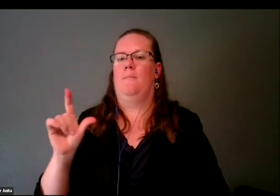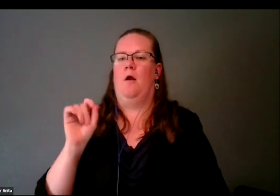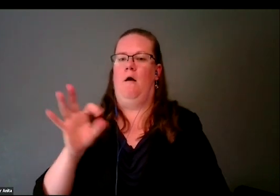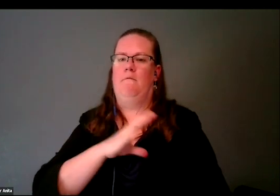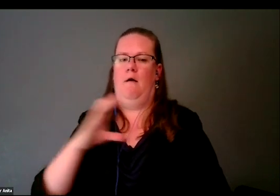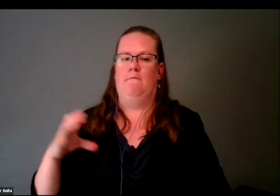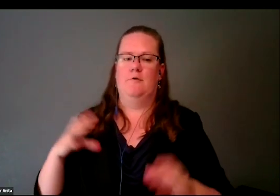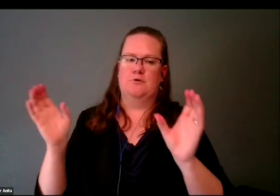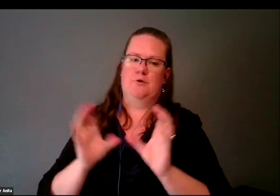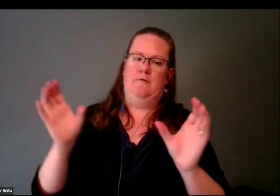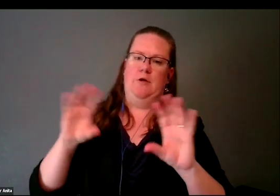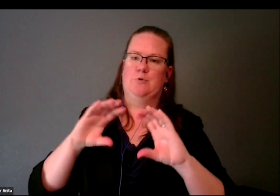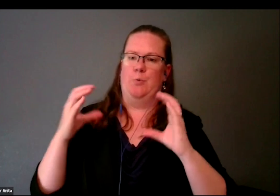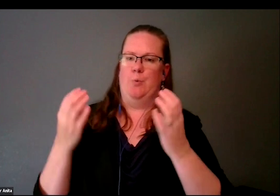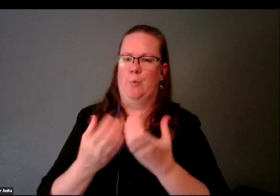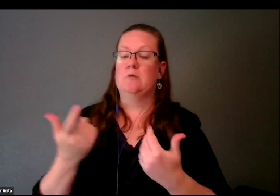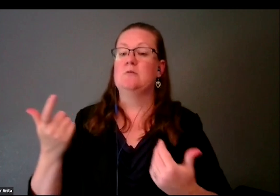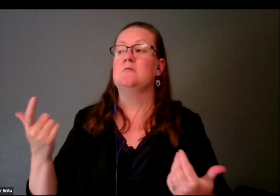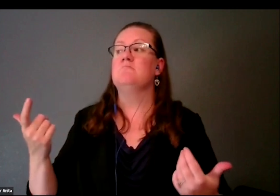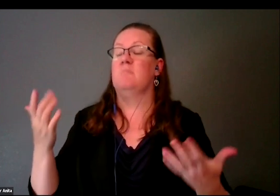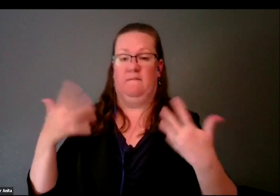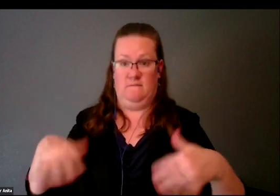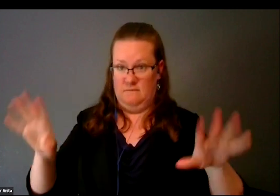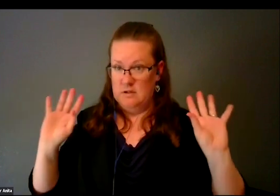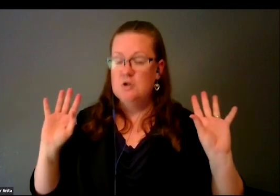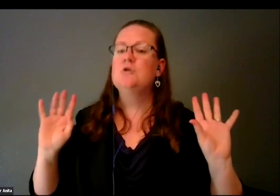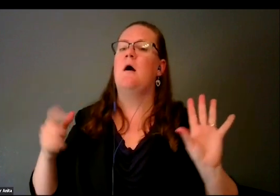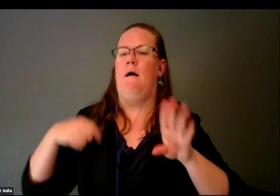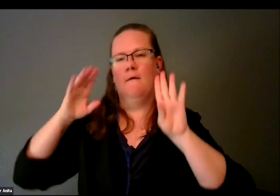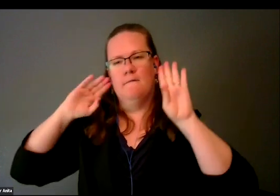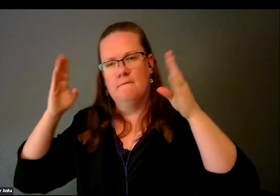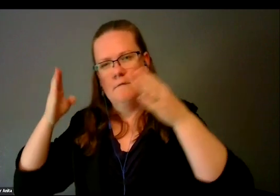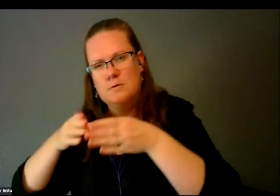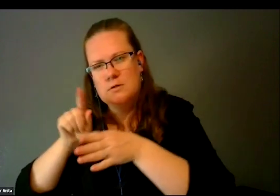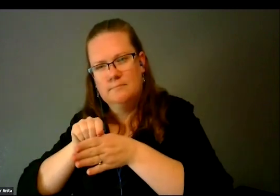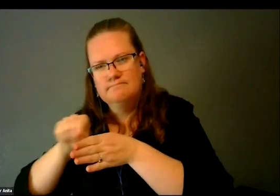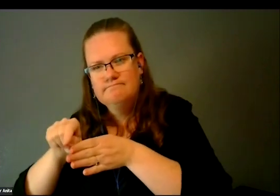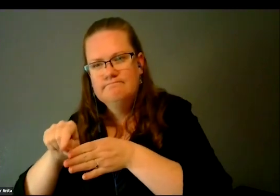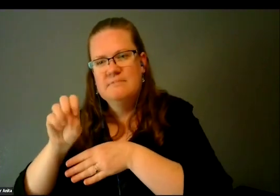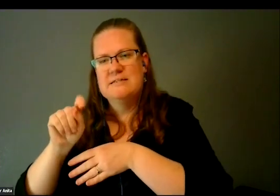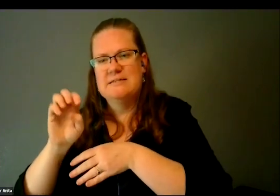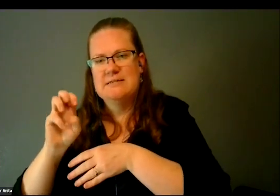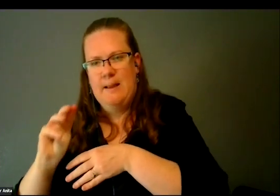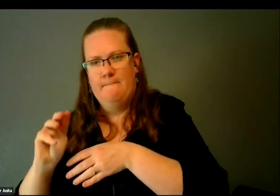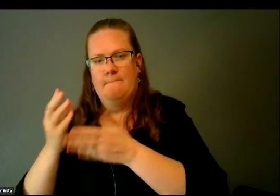and I started really specializing in STEM materials. There's a couple images on the screen here